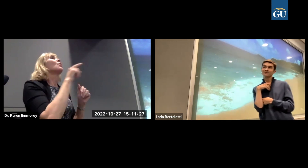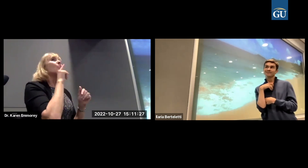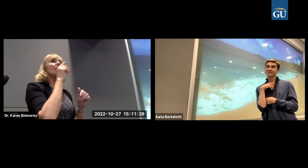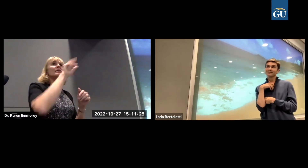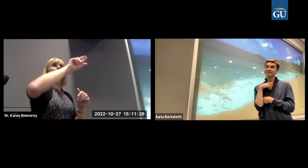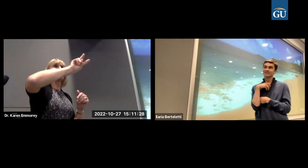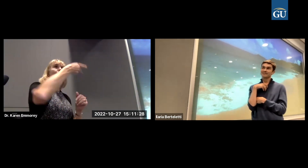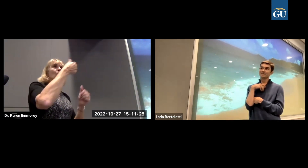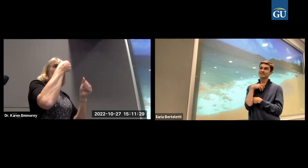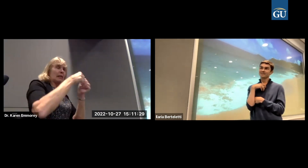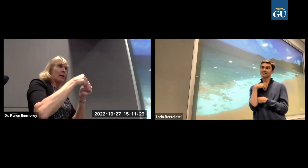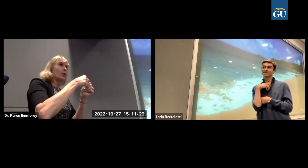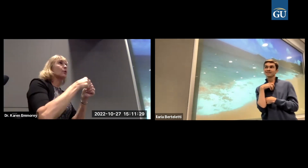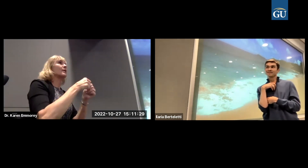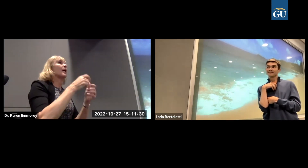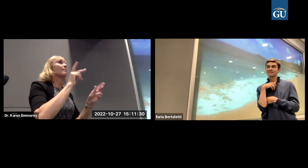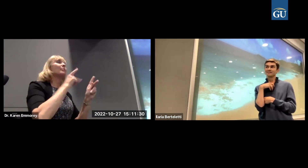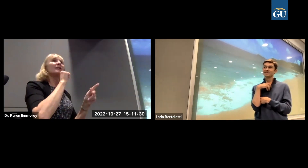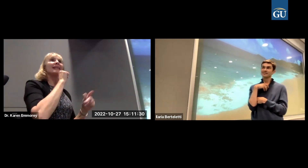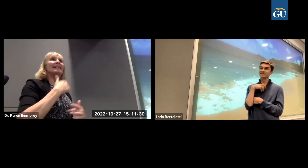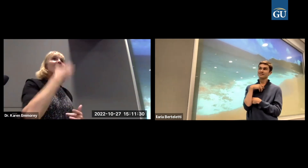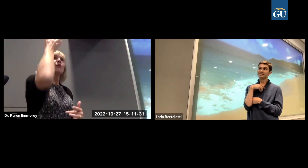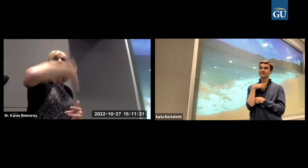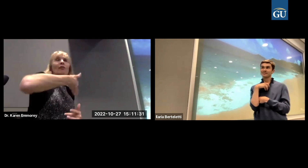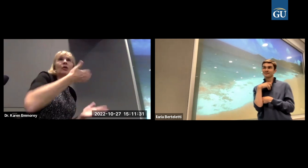you just automatically re-